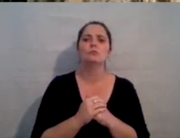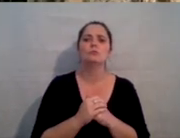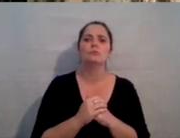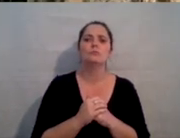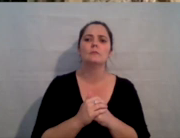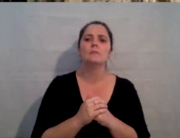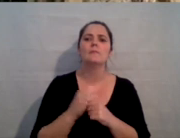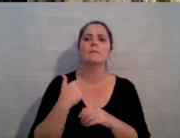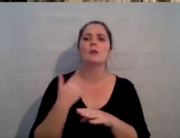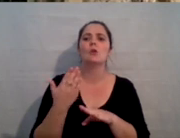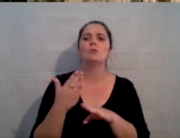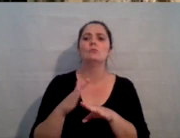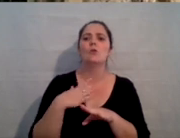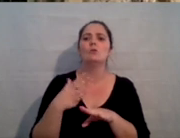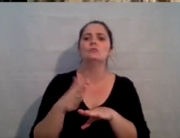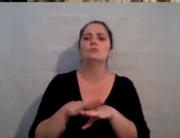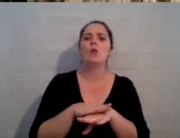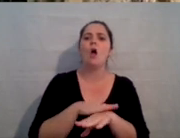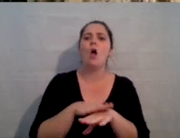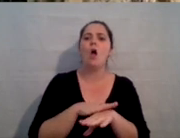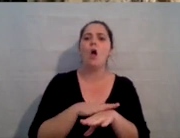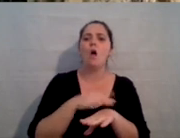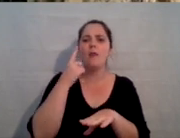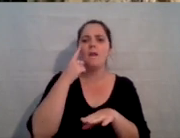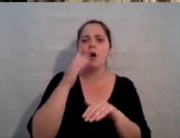thinking about the shapes, being really specific,